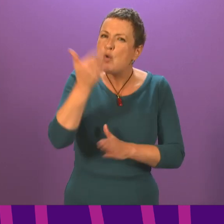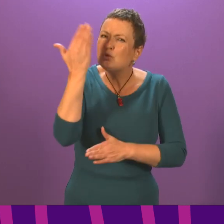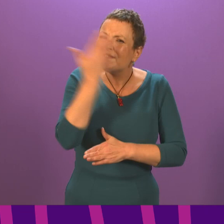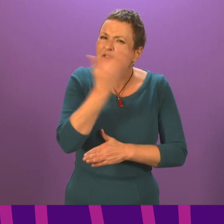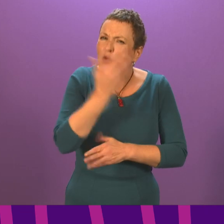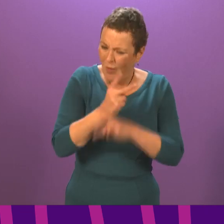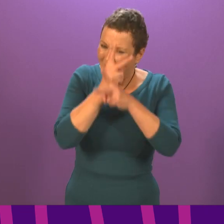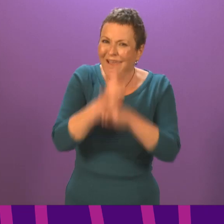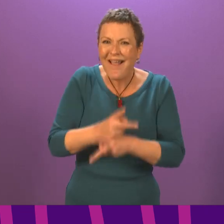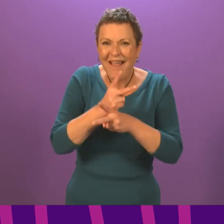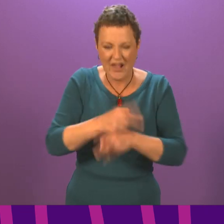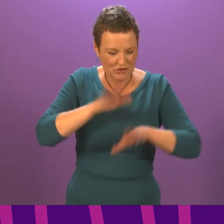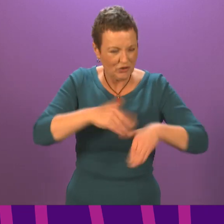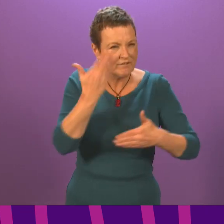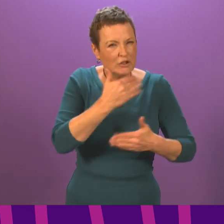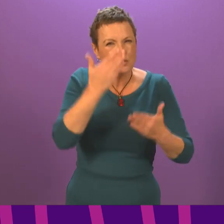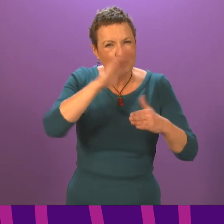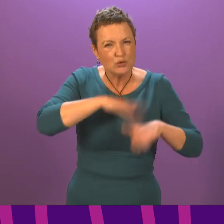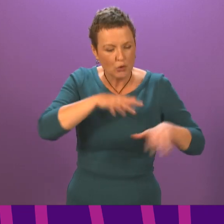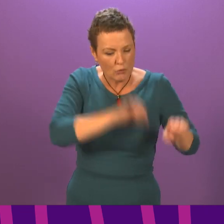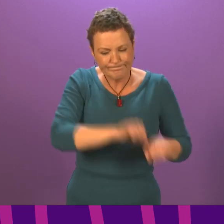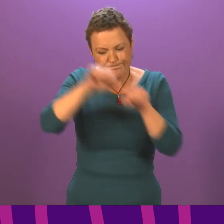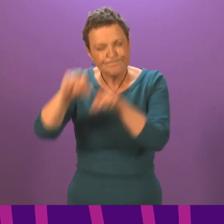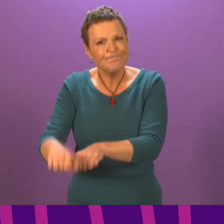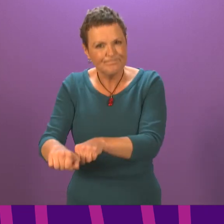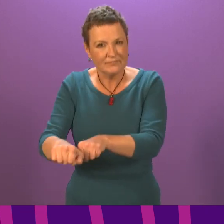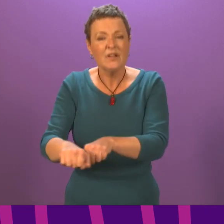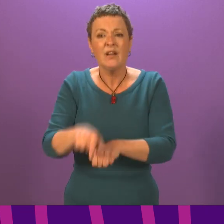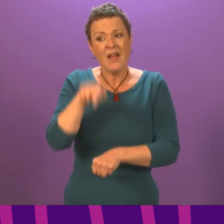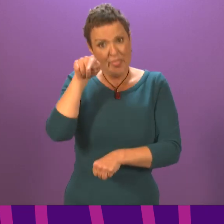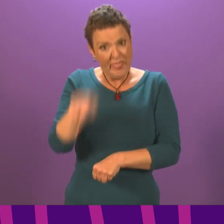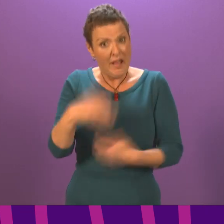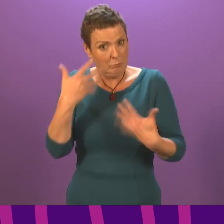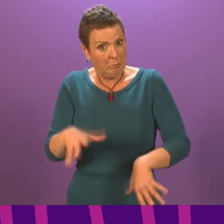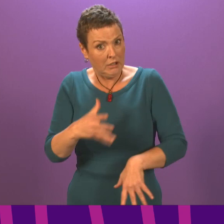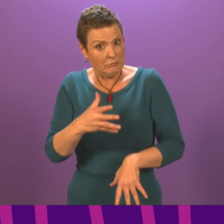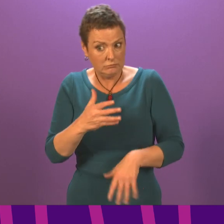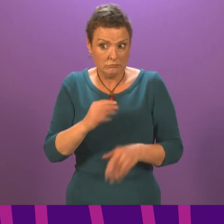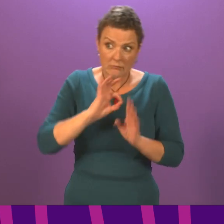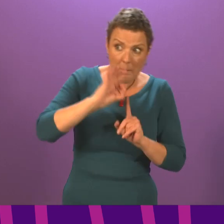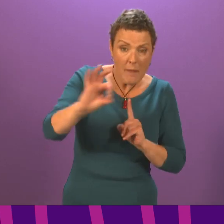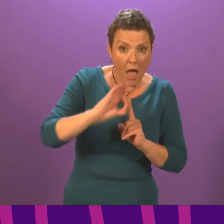from the full range of job retention, business, enterprise and third sector support funds,